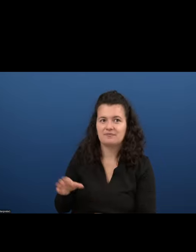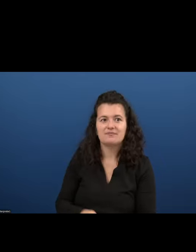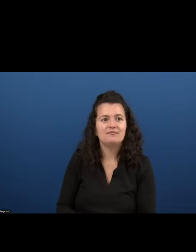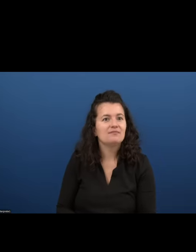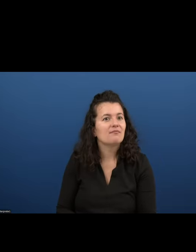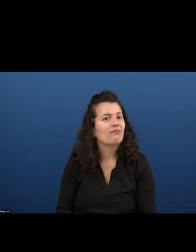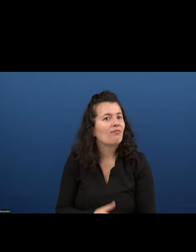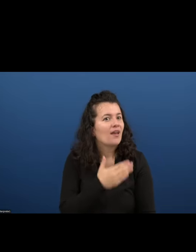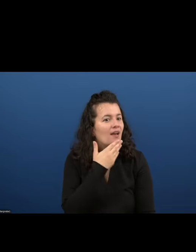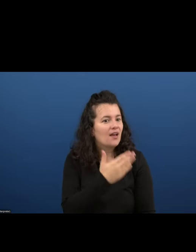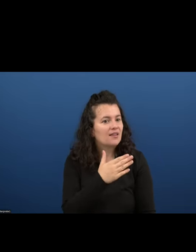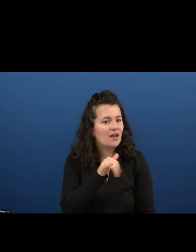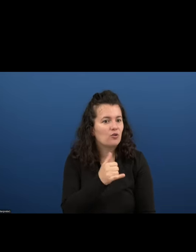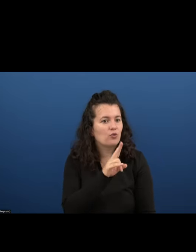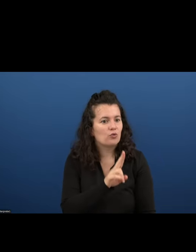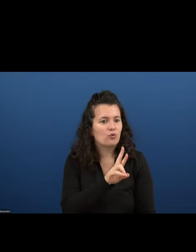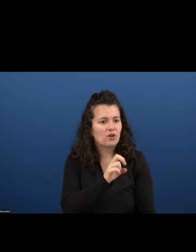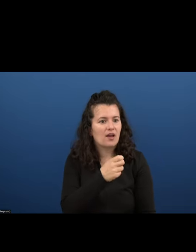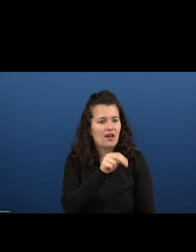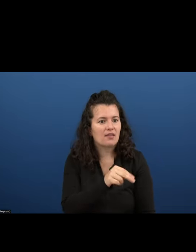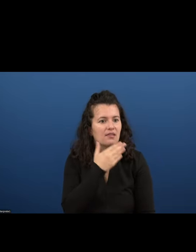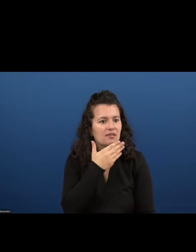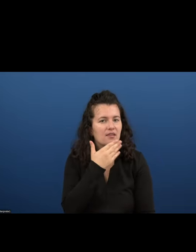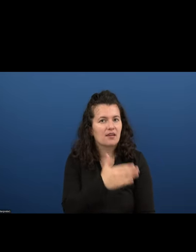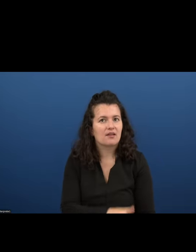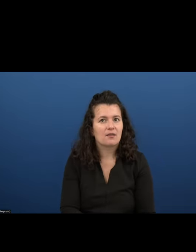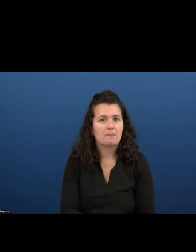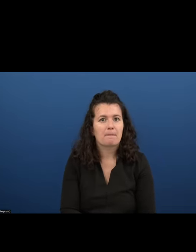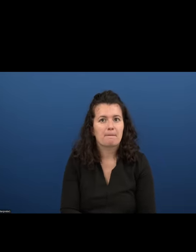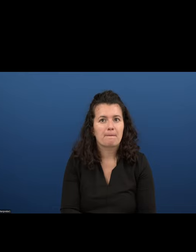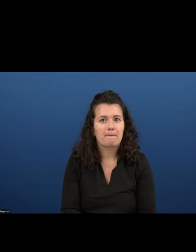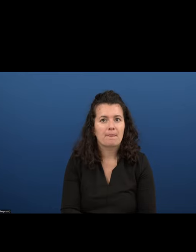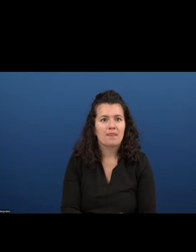so much for the kind words I am a bit under the weather today but I hope our speakers